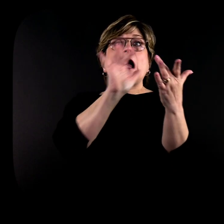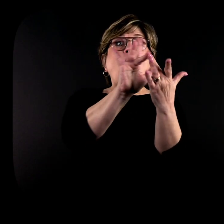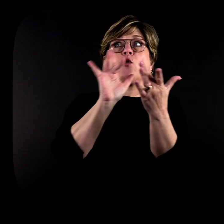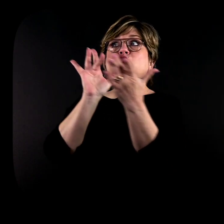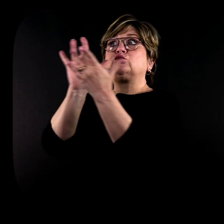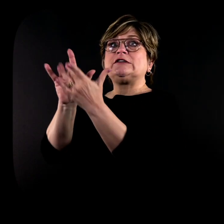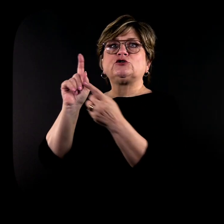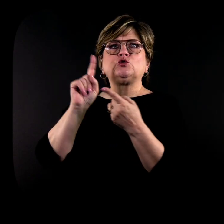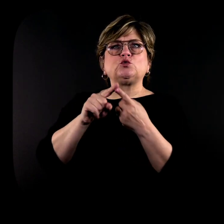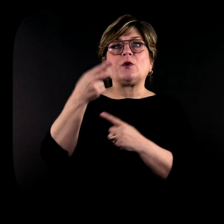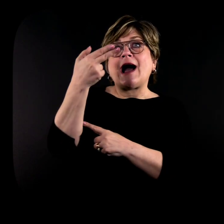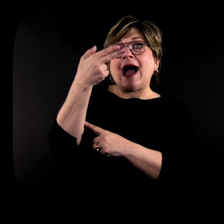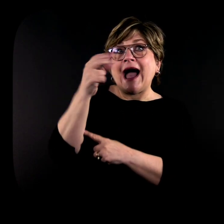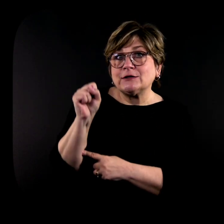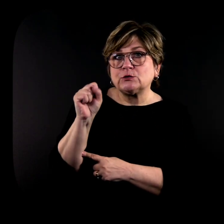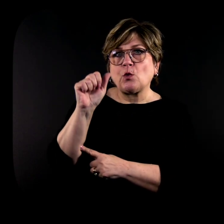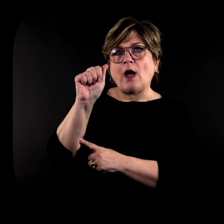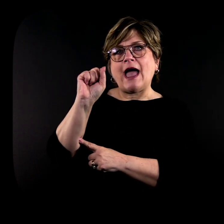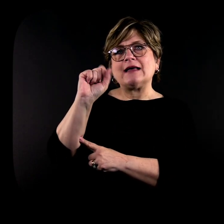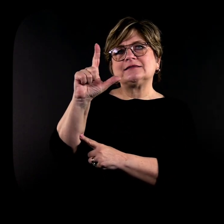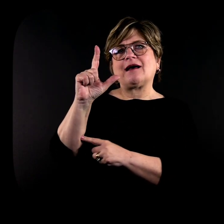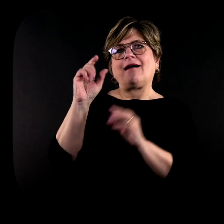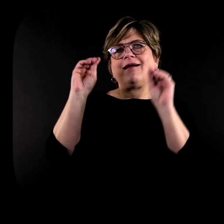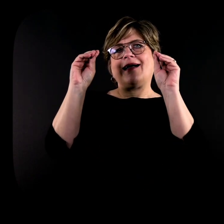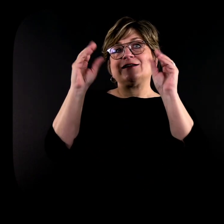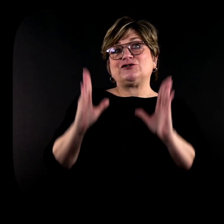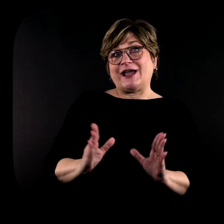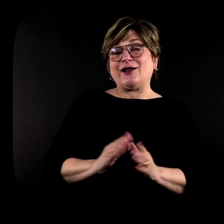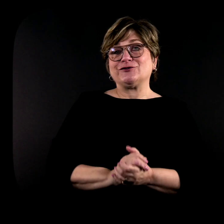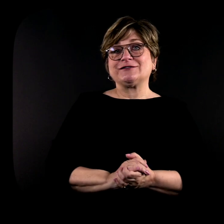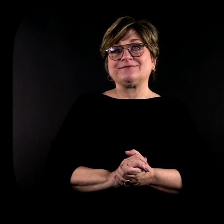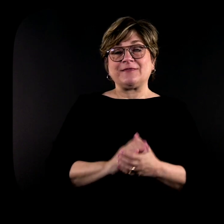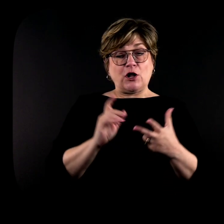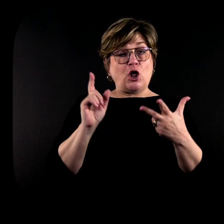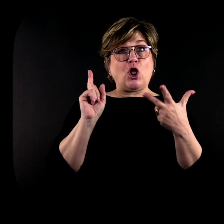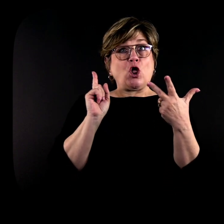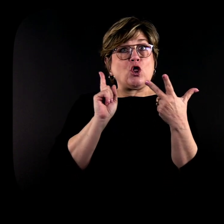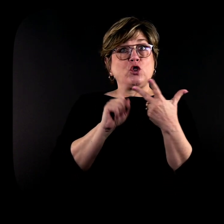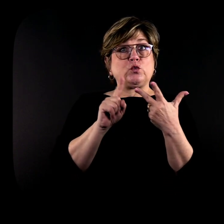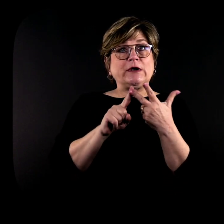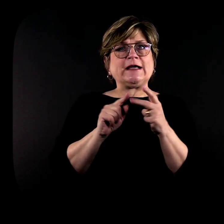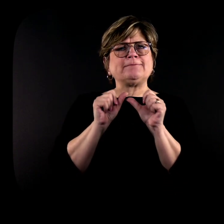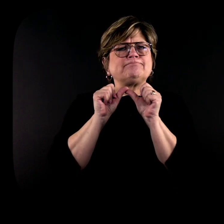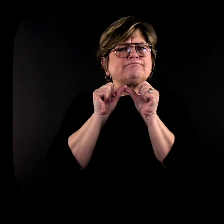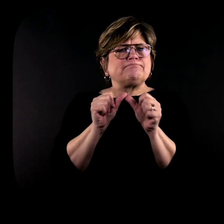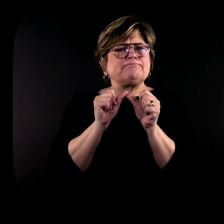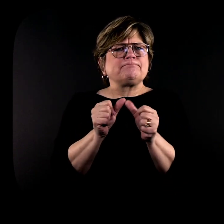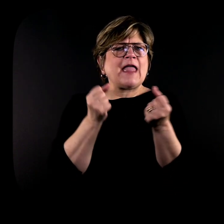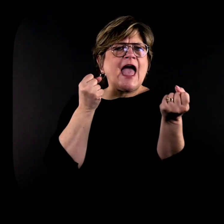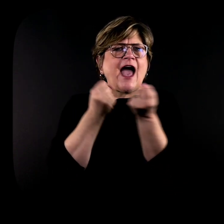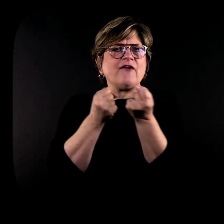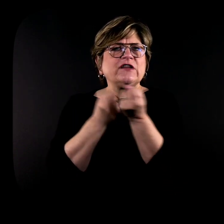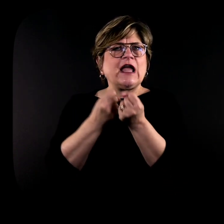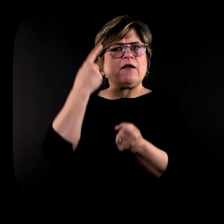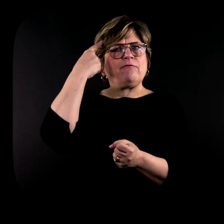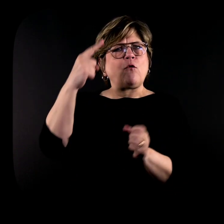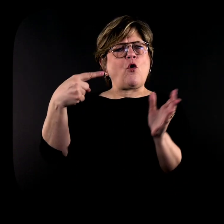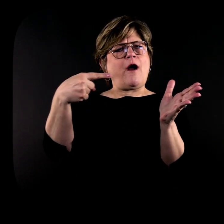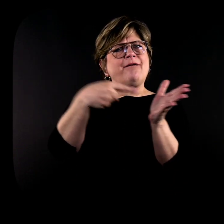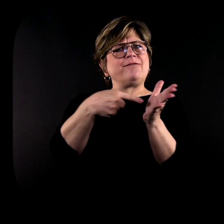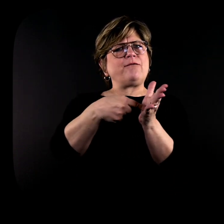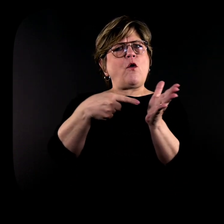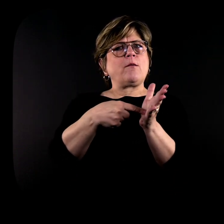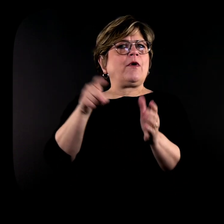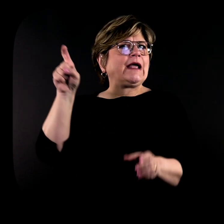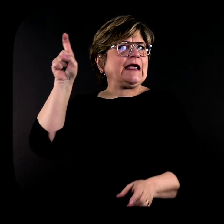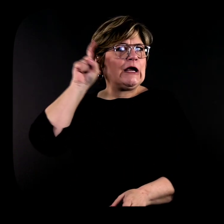and outreach to high school ASL educators. 3. Continue advocating for affordable